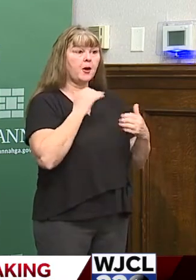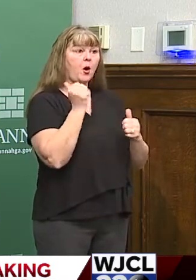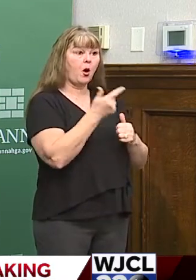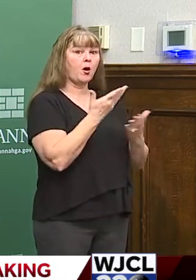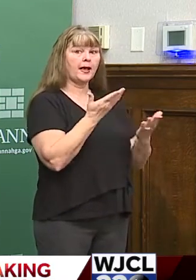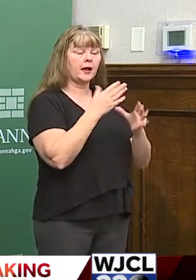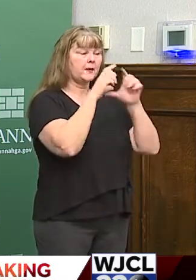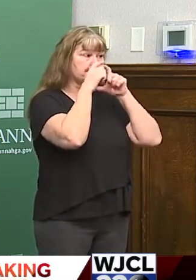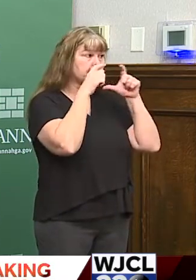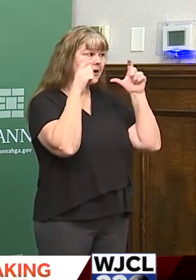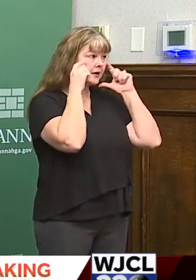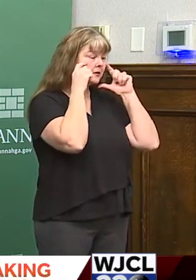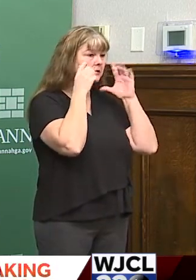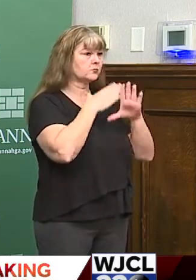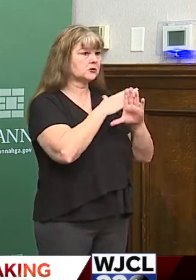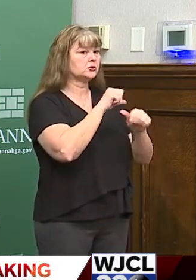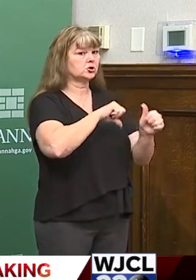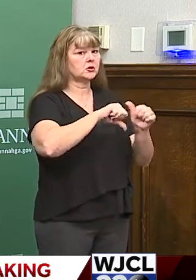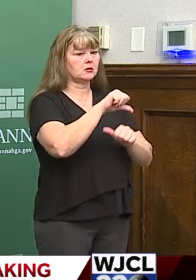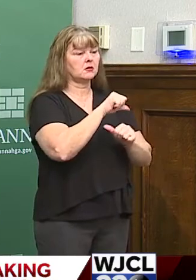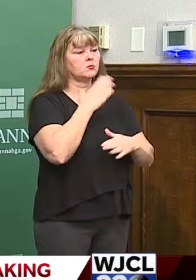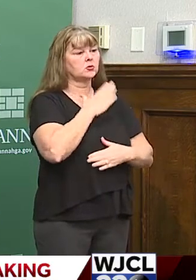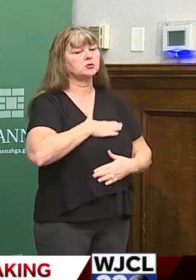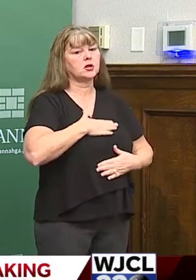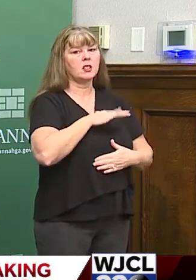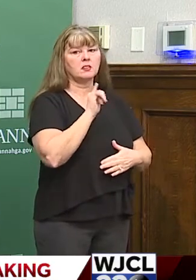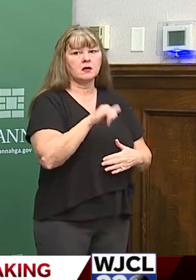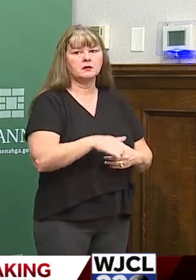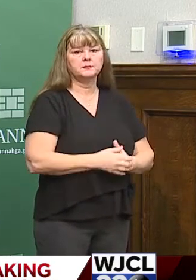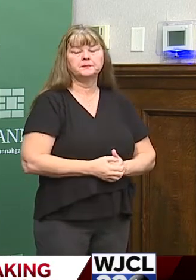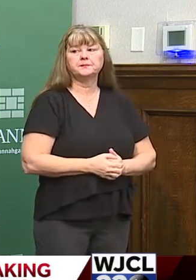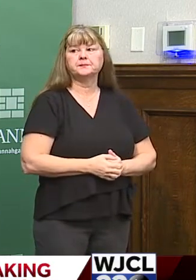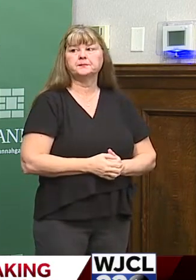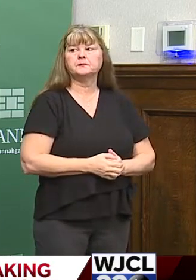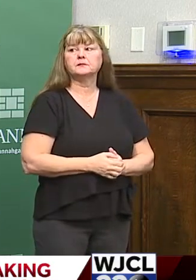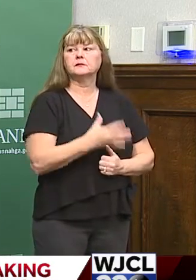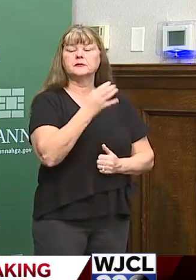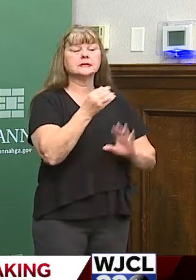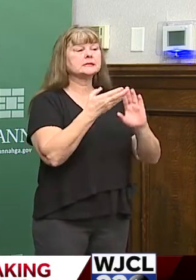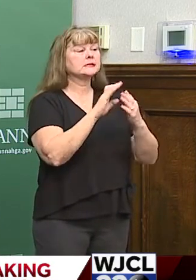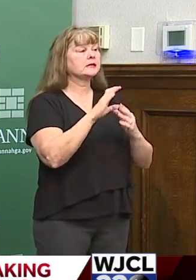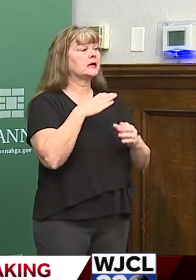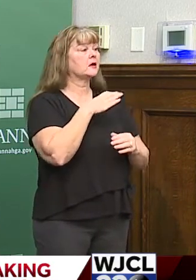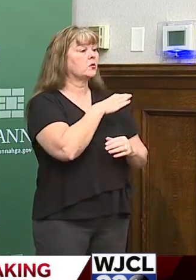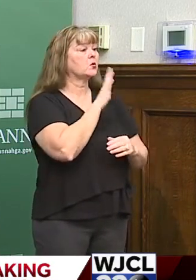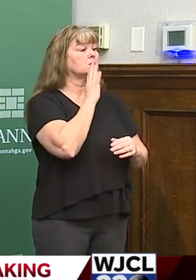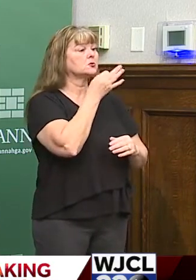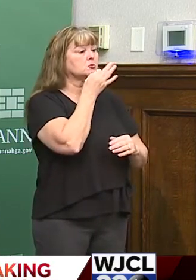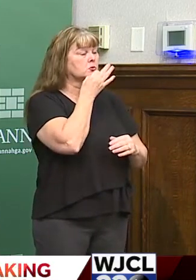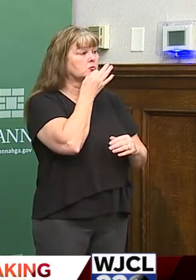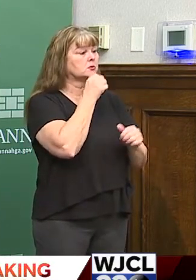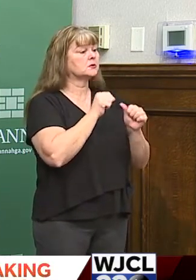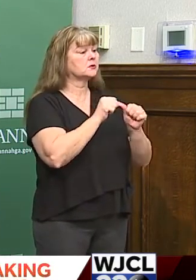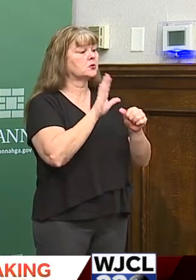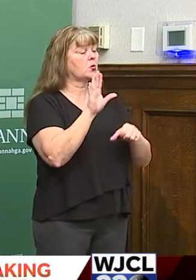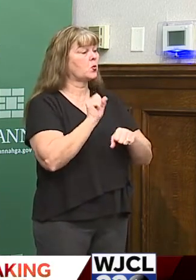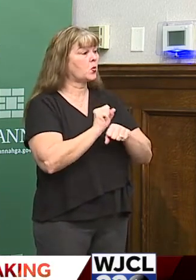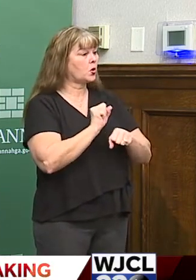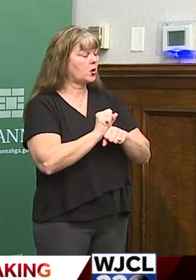I'M GLAD ALL OF Y'ALL HAVE ON MASKS SO YOU'RE PROTECTING ME. I APPRECIATE THAT.